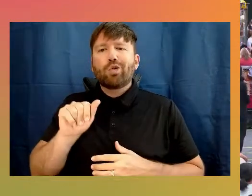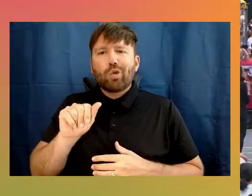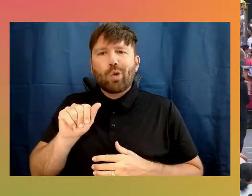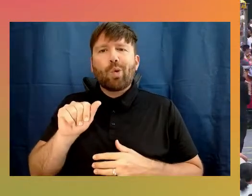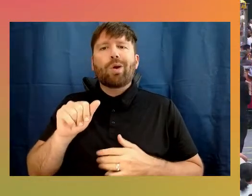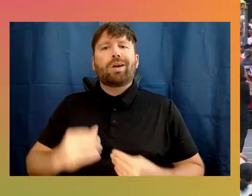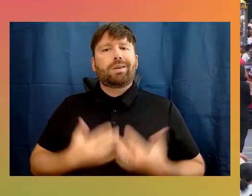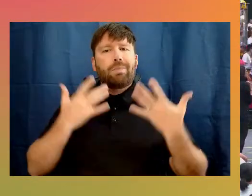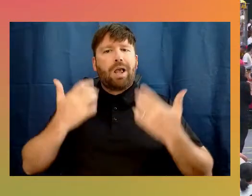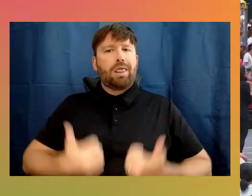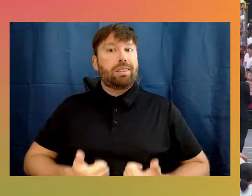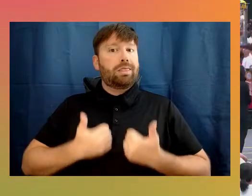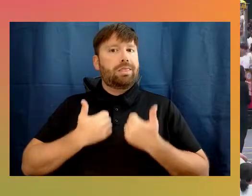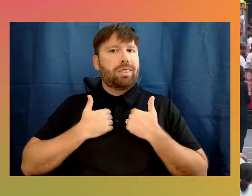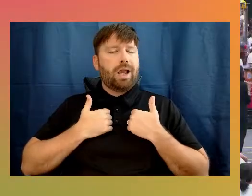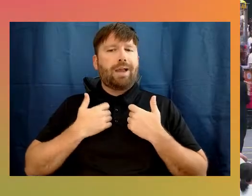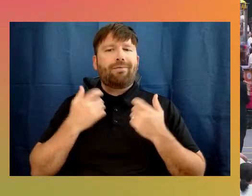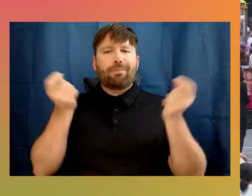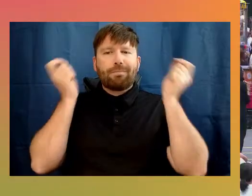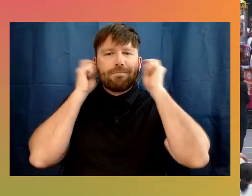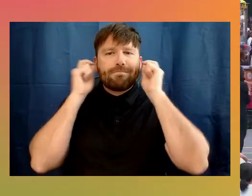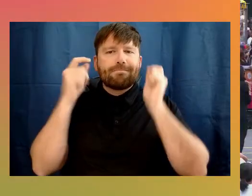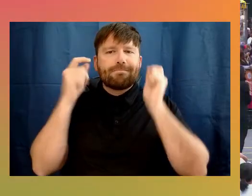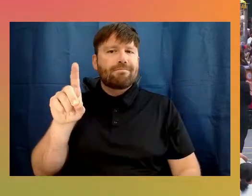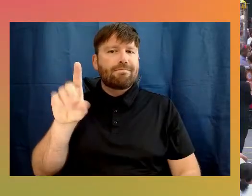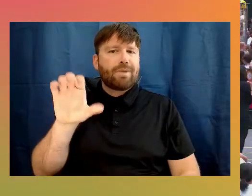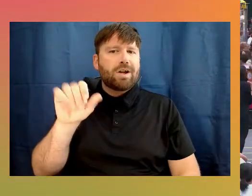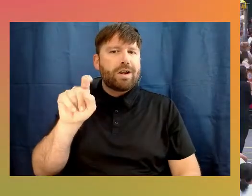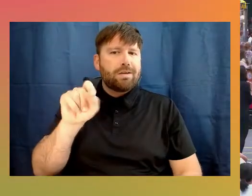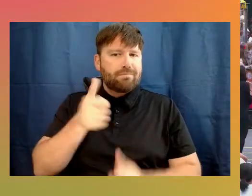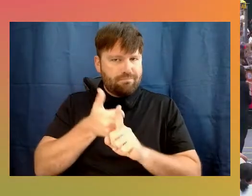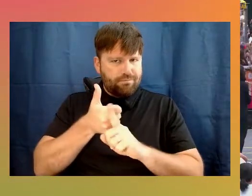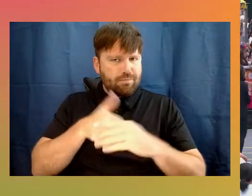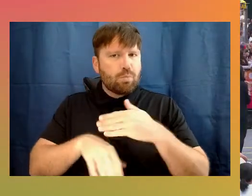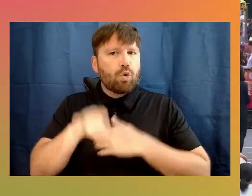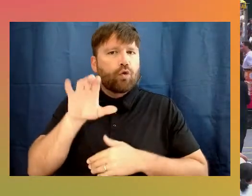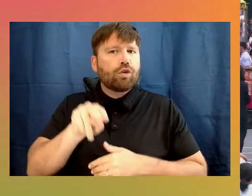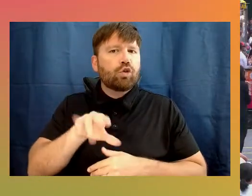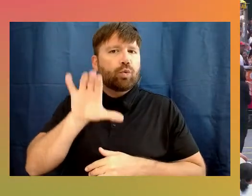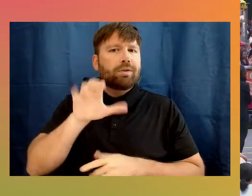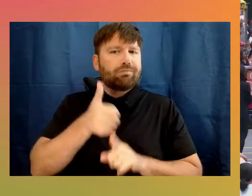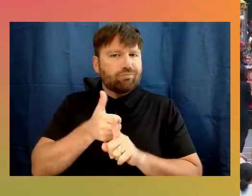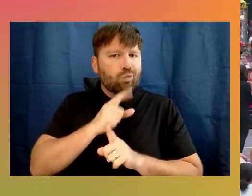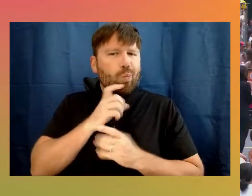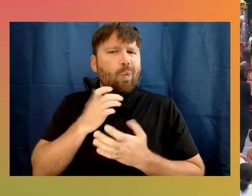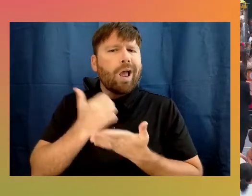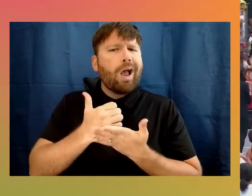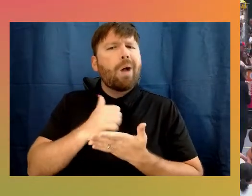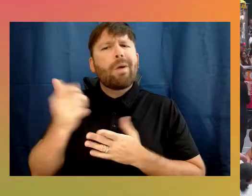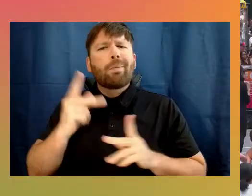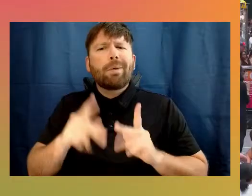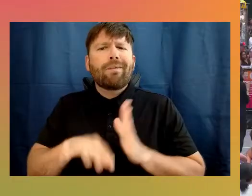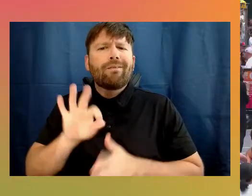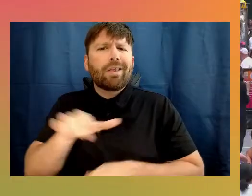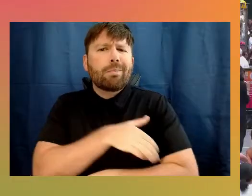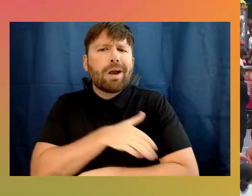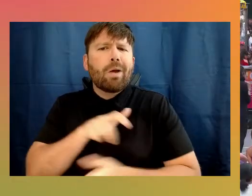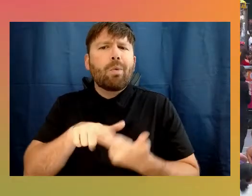TEACHER, WELLNESS CONTENT CREATOR AND HOST OF LIFE PODCAST. THIS NEW YORK CITY BASED L.A.